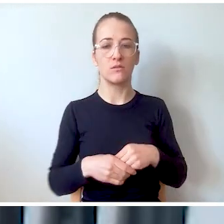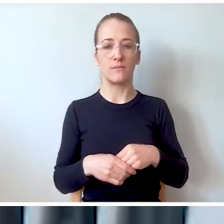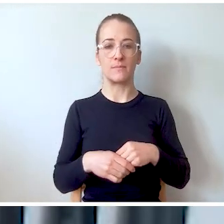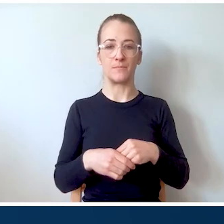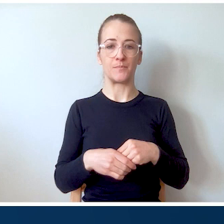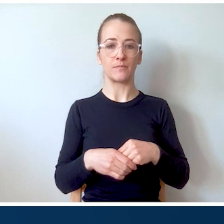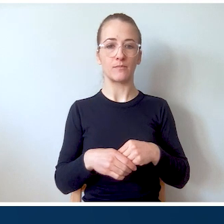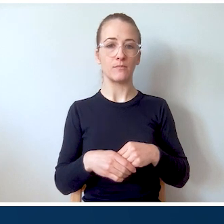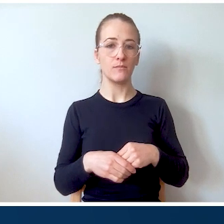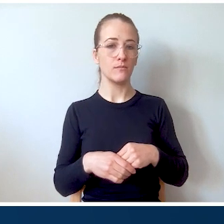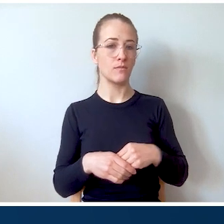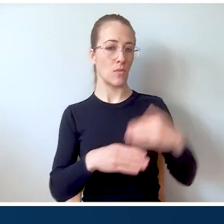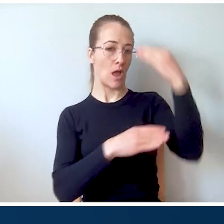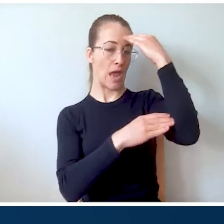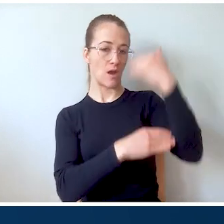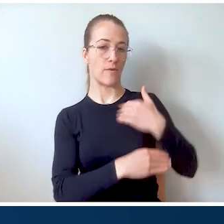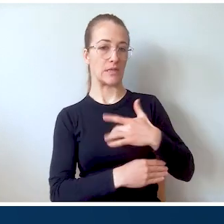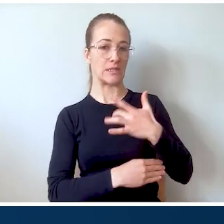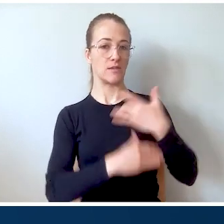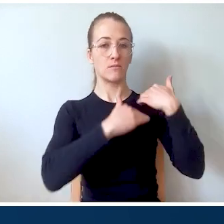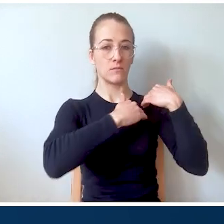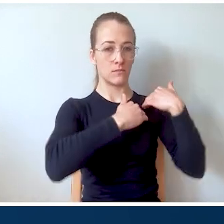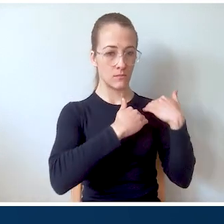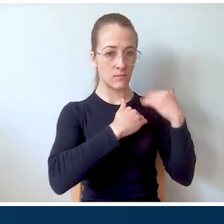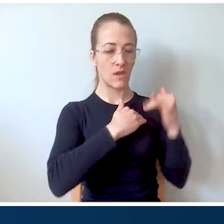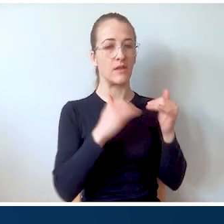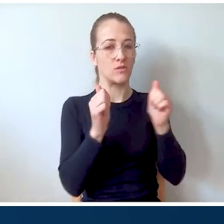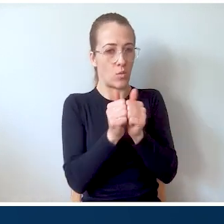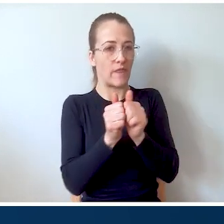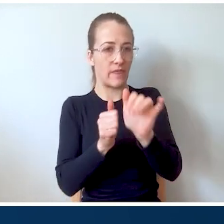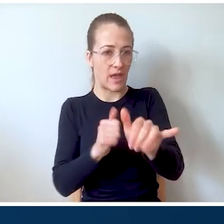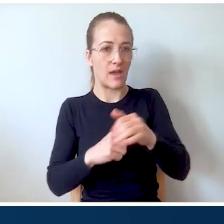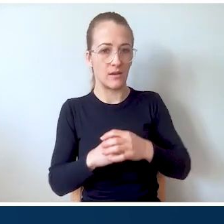And I know there's a sense of responsibility that comes along with that,